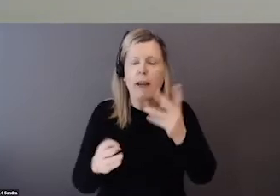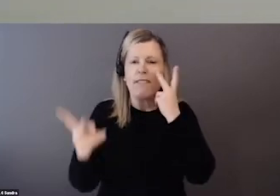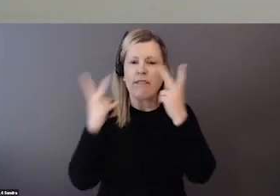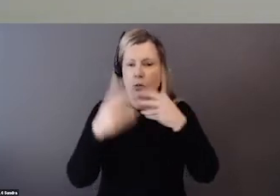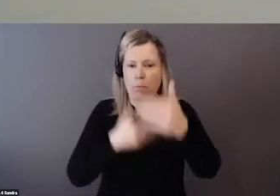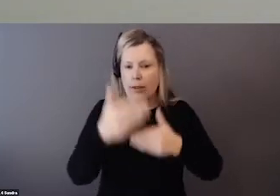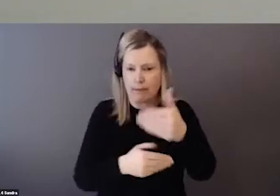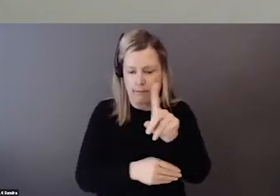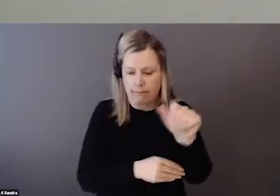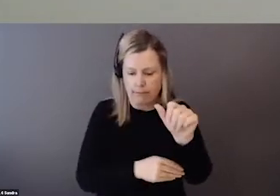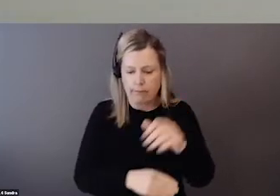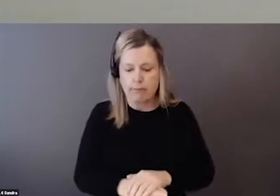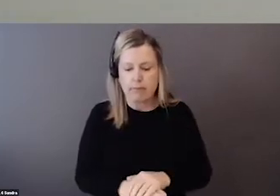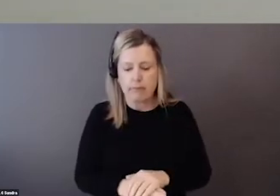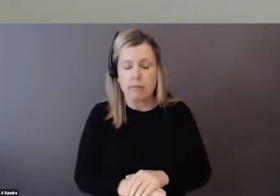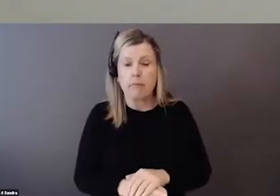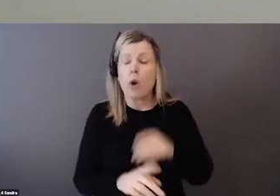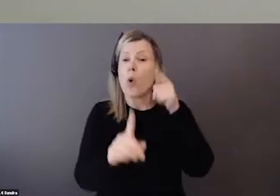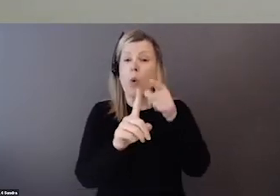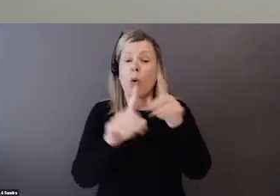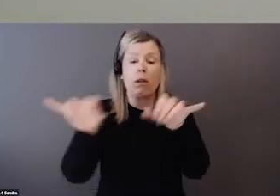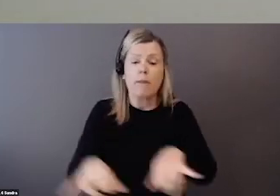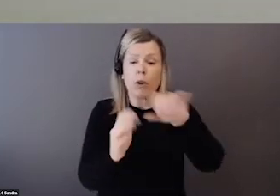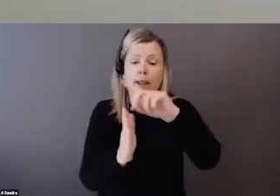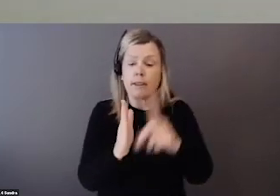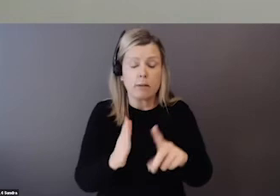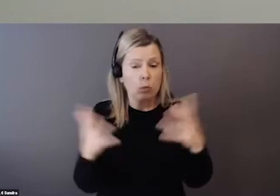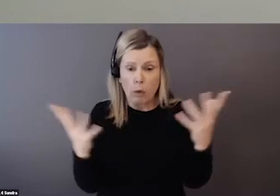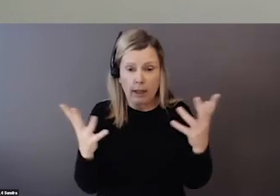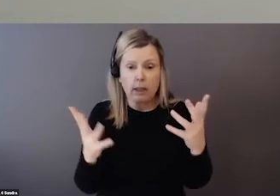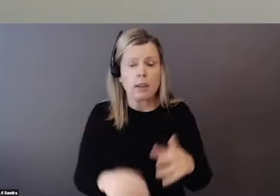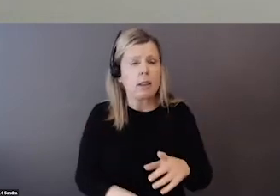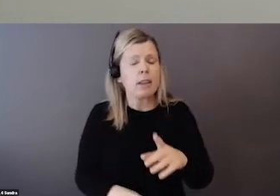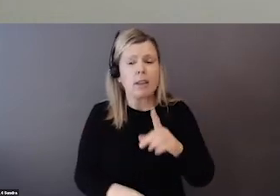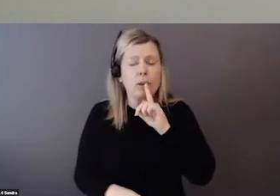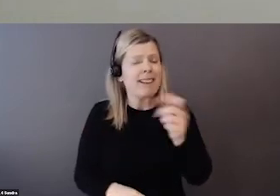The goal of universal design is to ensure that any given environment, in this context,